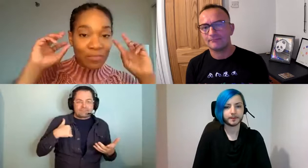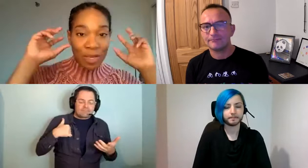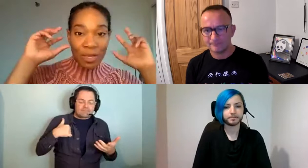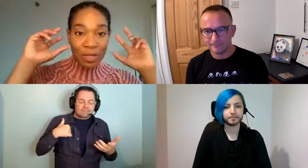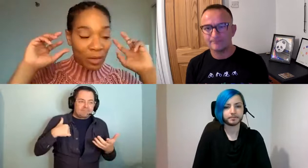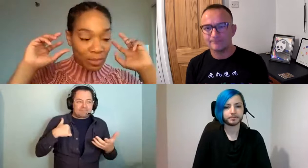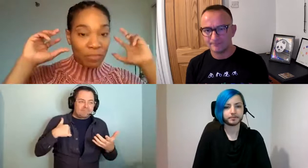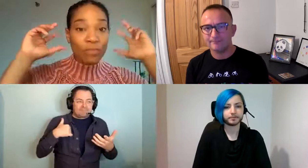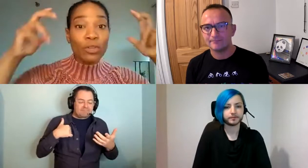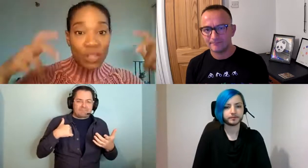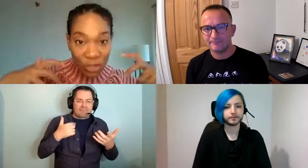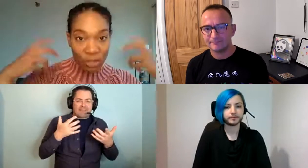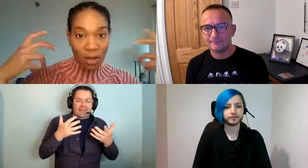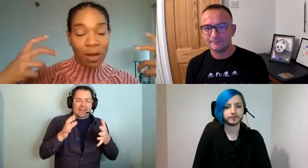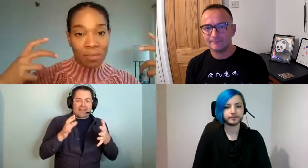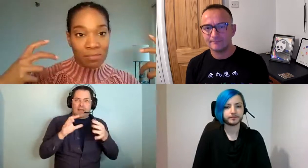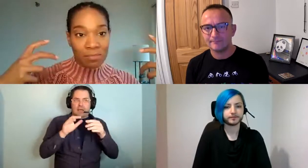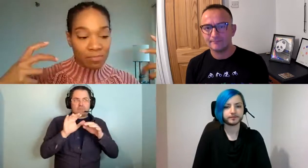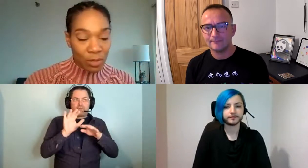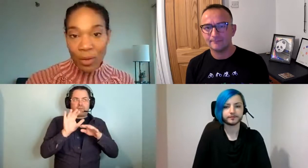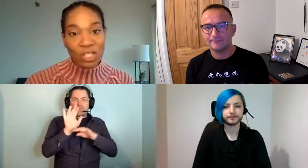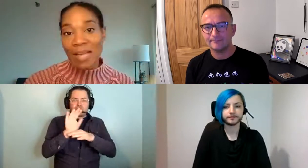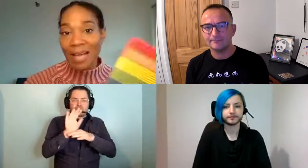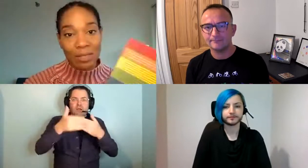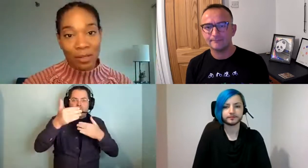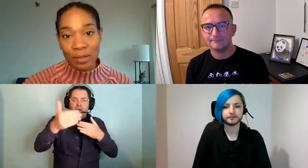Absolutely, I am thinking about my issue with